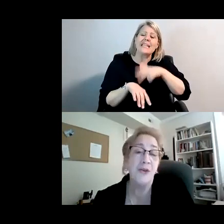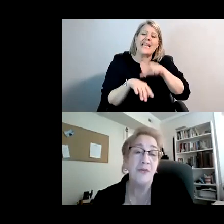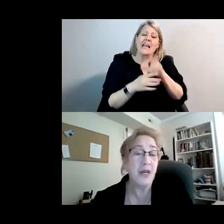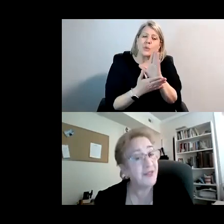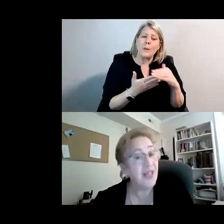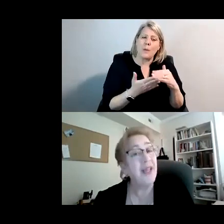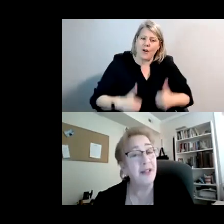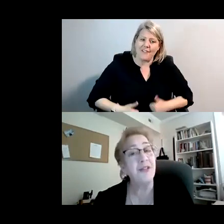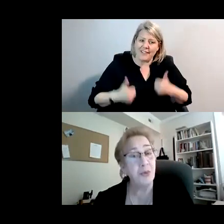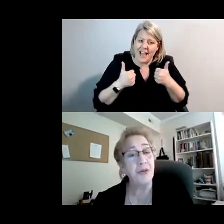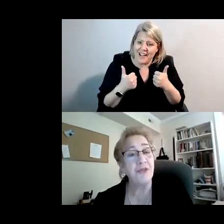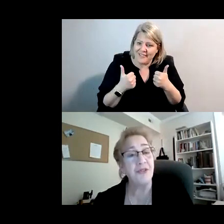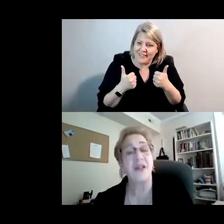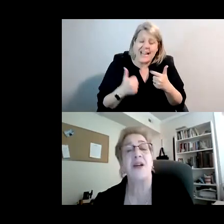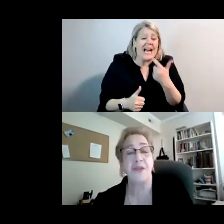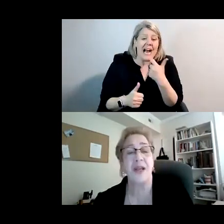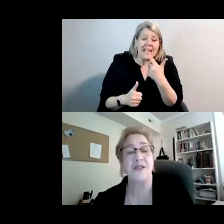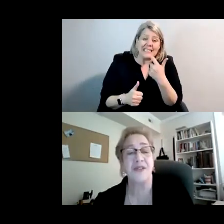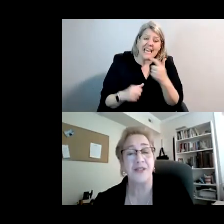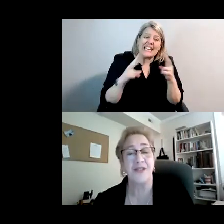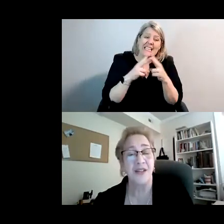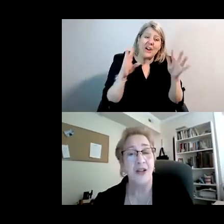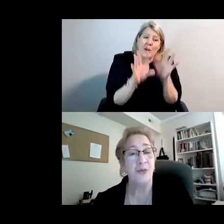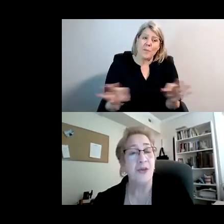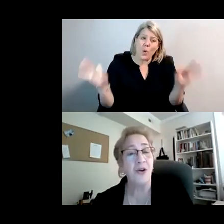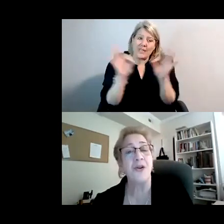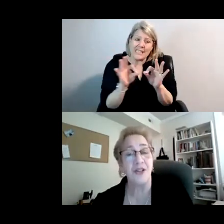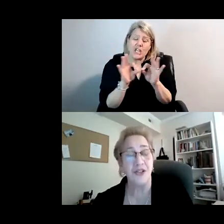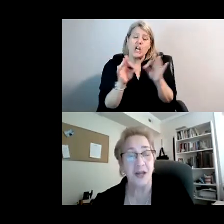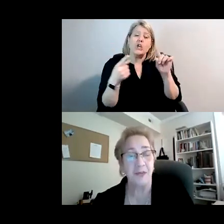So I said, it's important to contrast this with guardianship